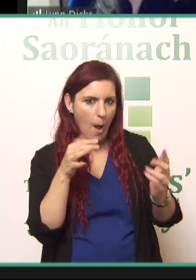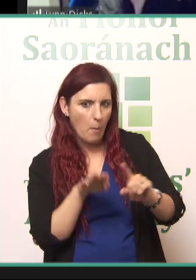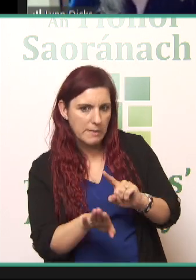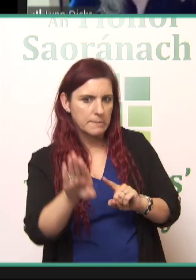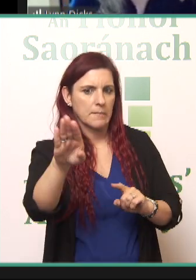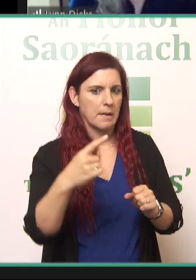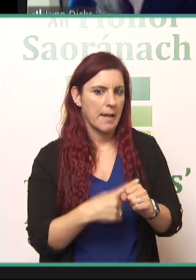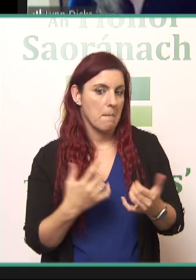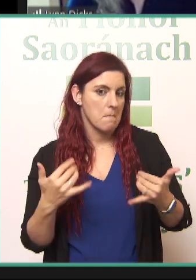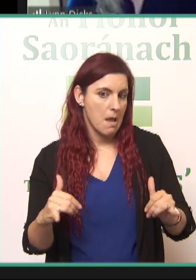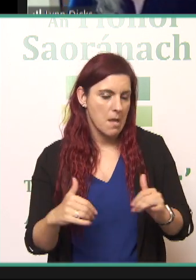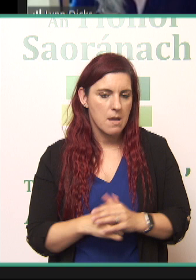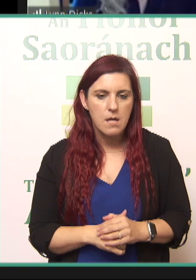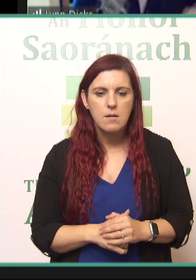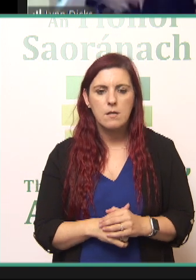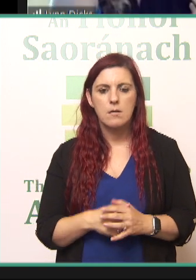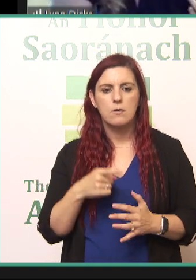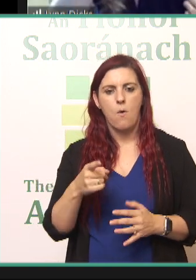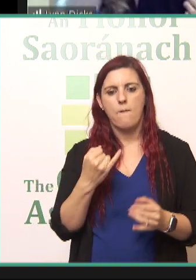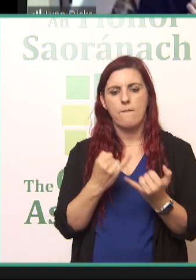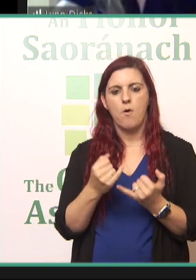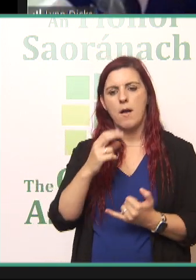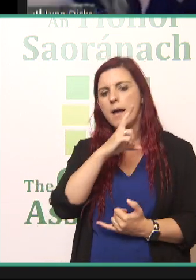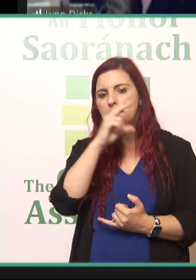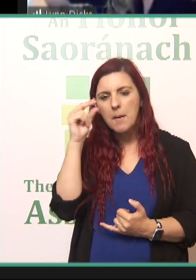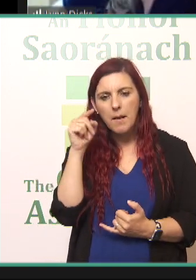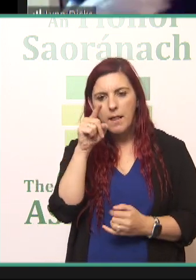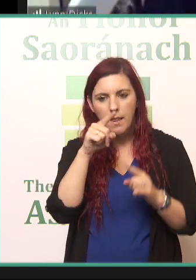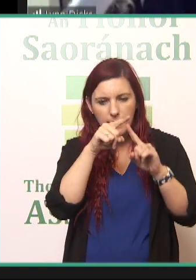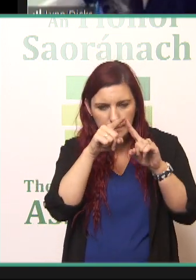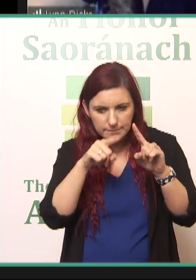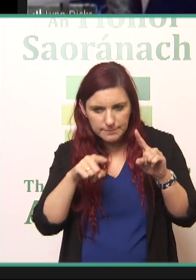tackle it so the lines might just look like an artist just swept through the with their hand